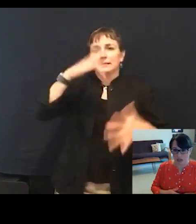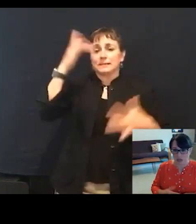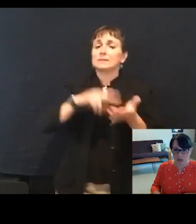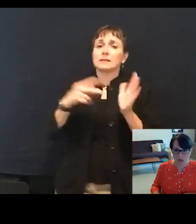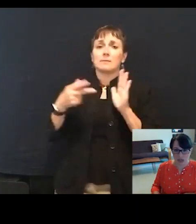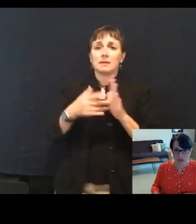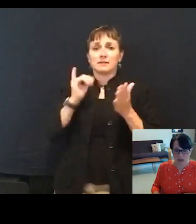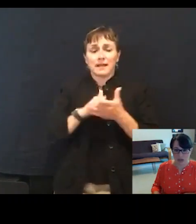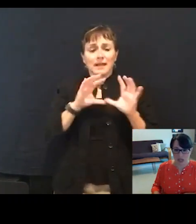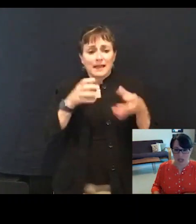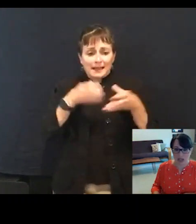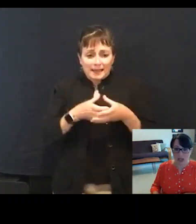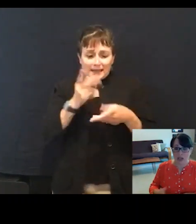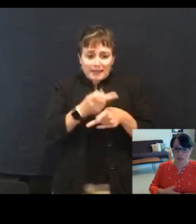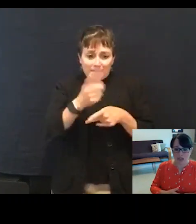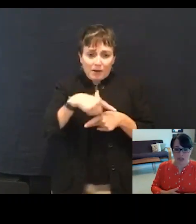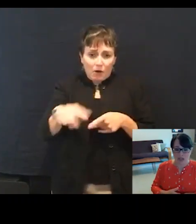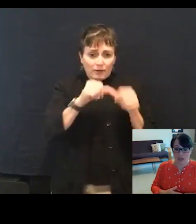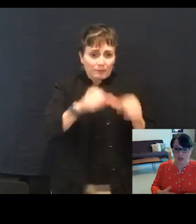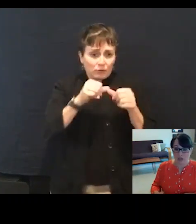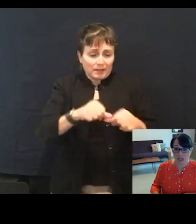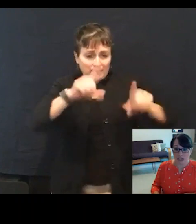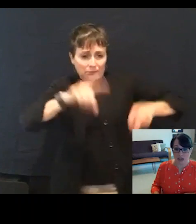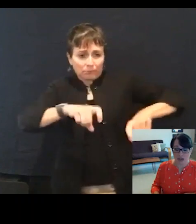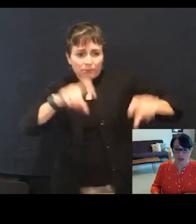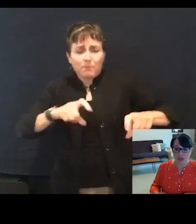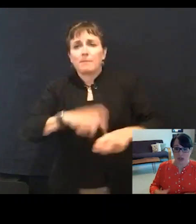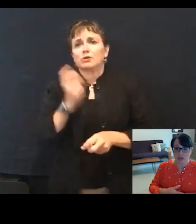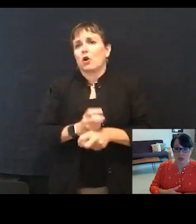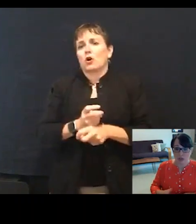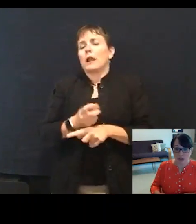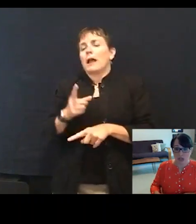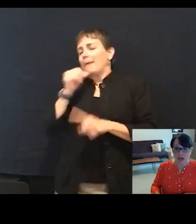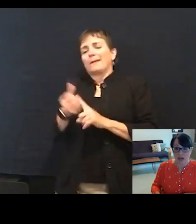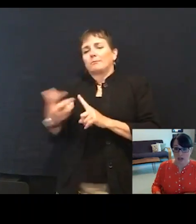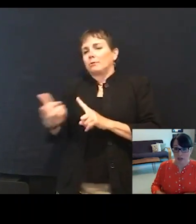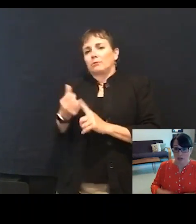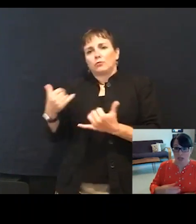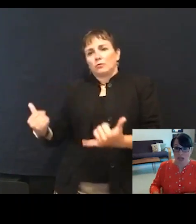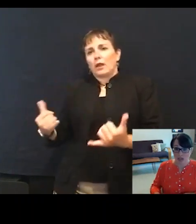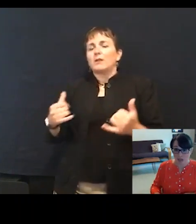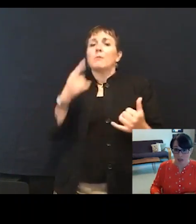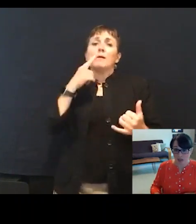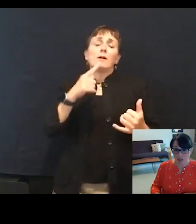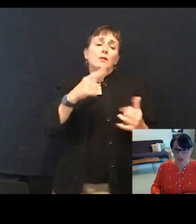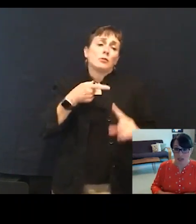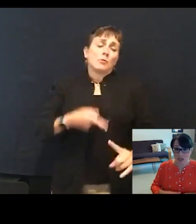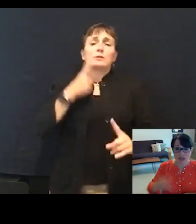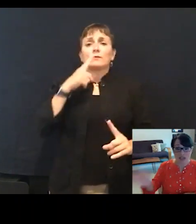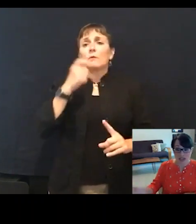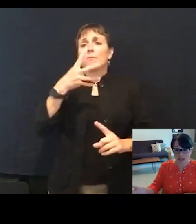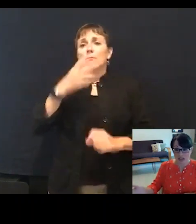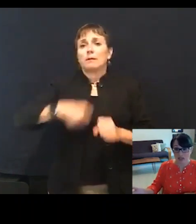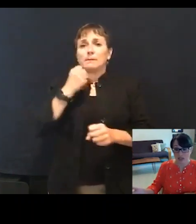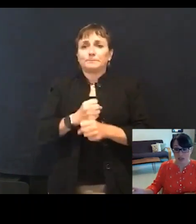that we won't get into today. But essentially, for many years, folks relied on their behavior to say that, yes, this is still